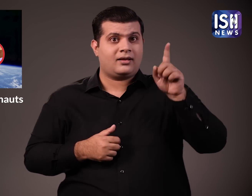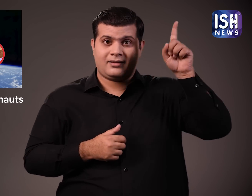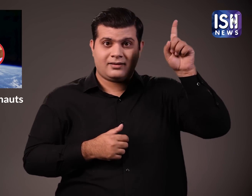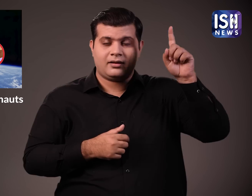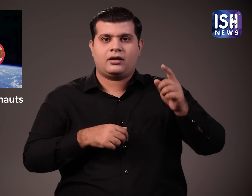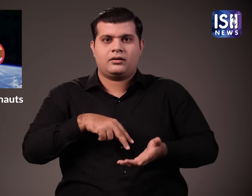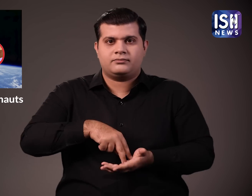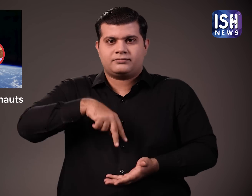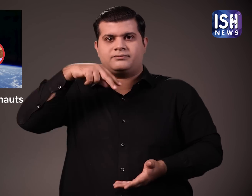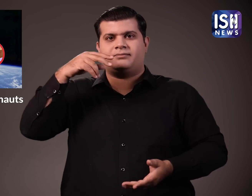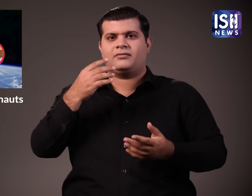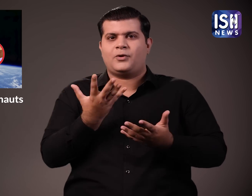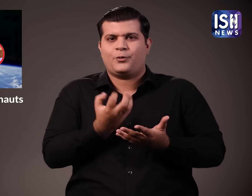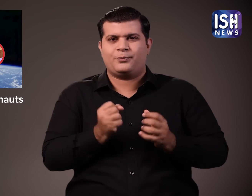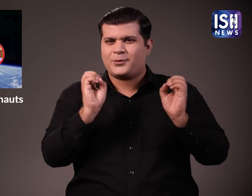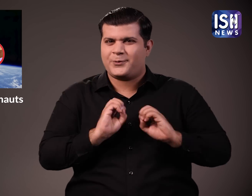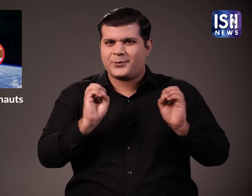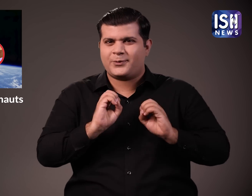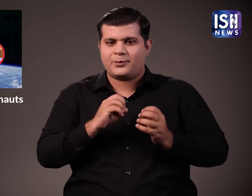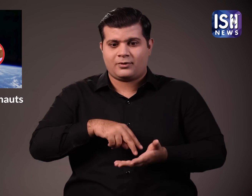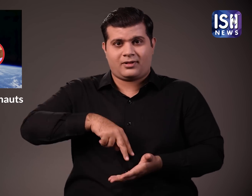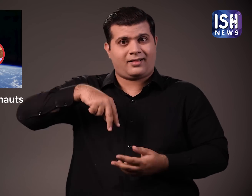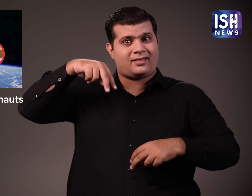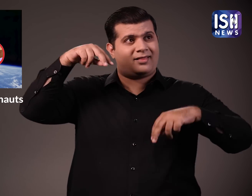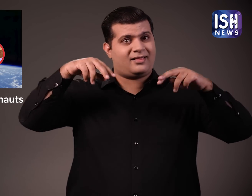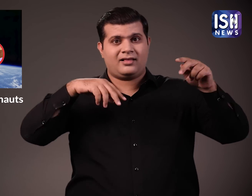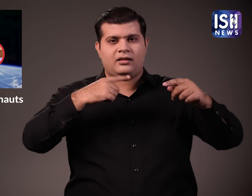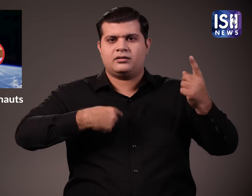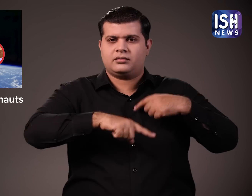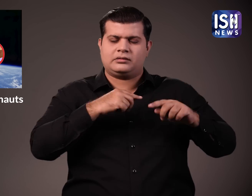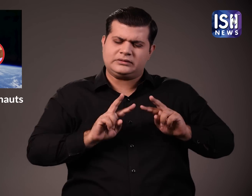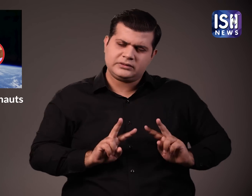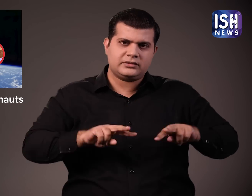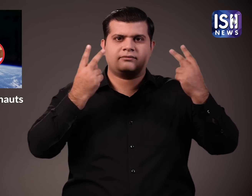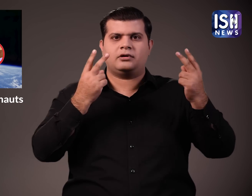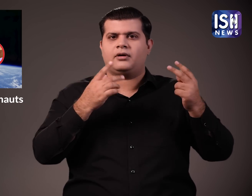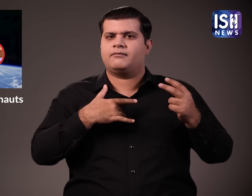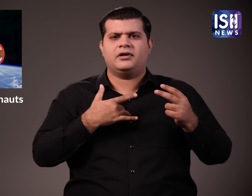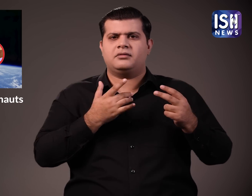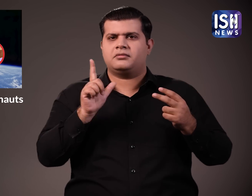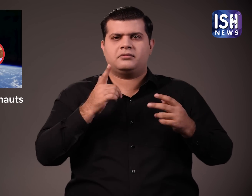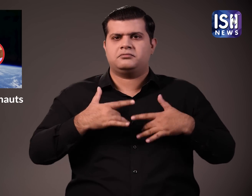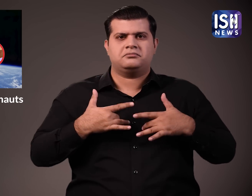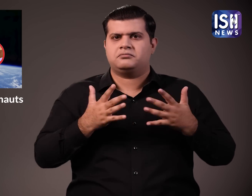In space, zero gravity affects the blood flow and makes it difficult to maintain arousal.